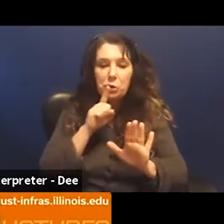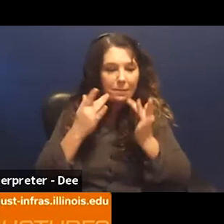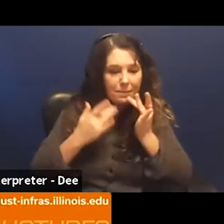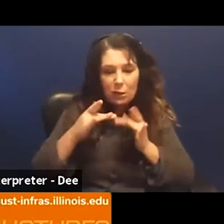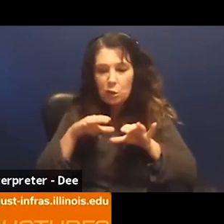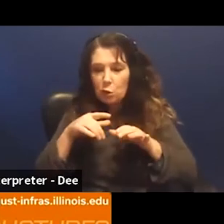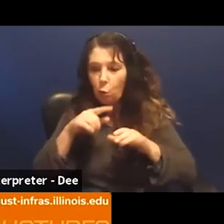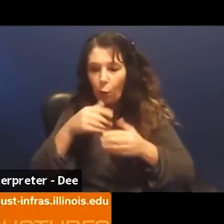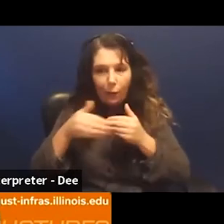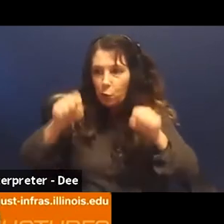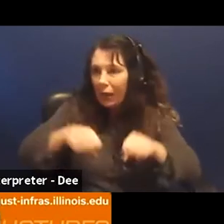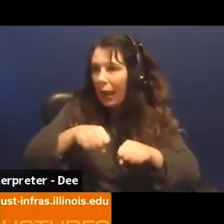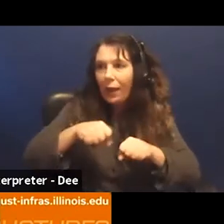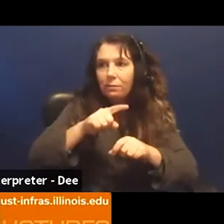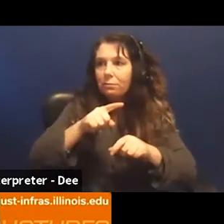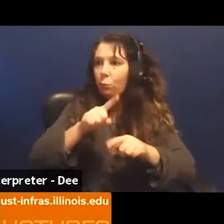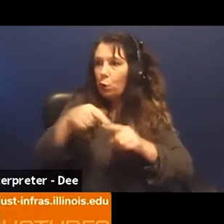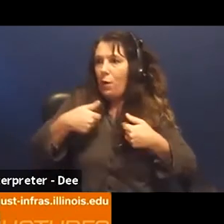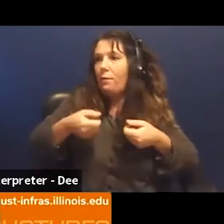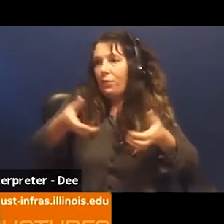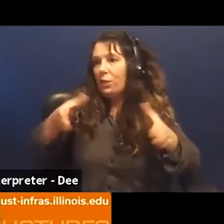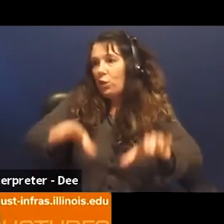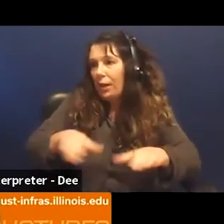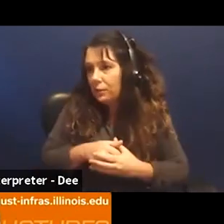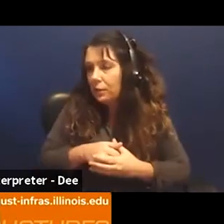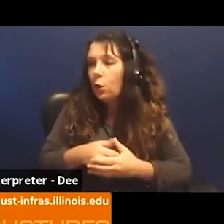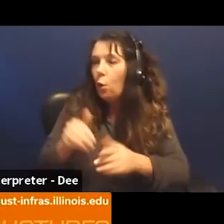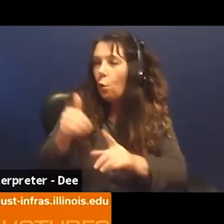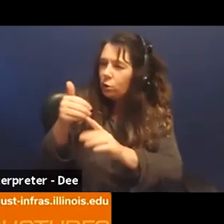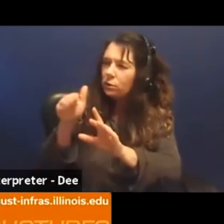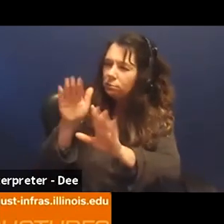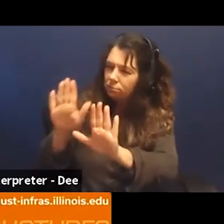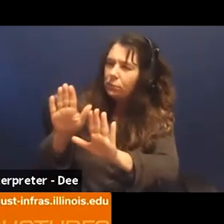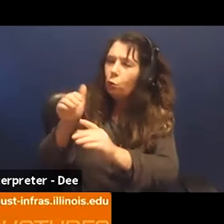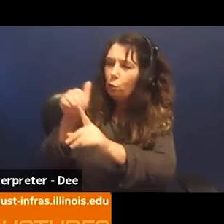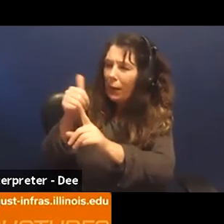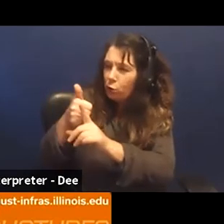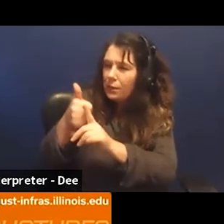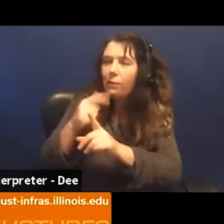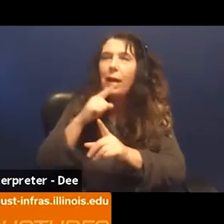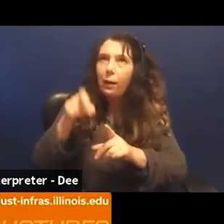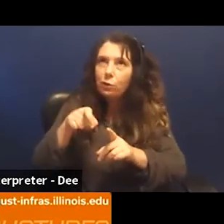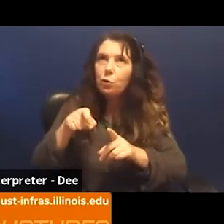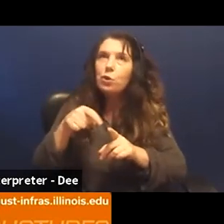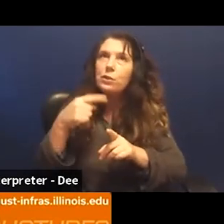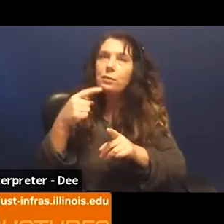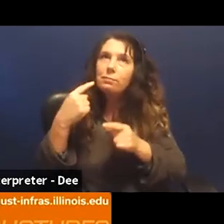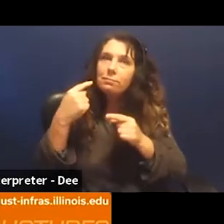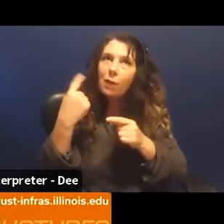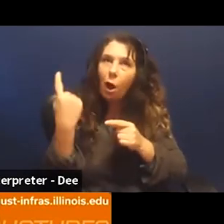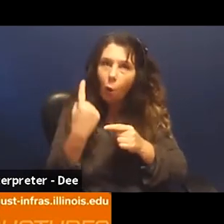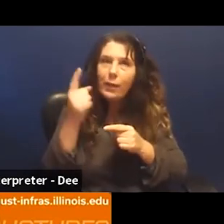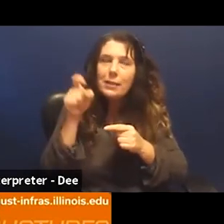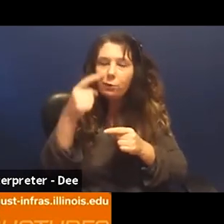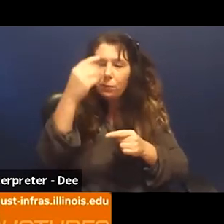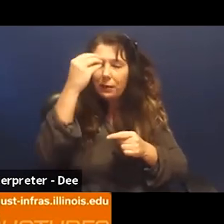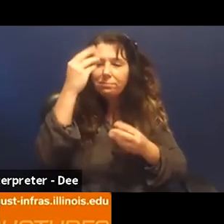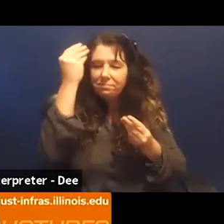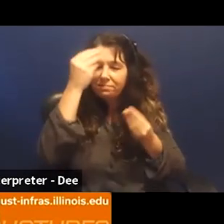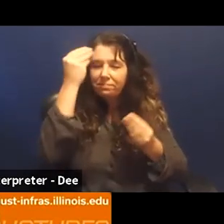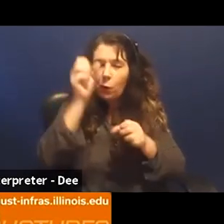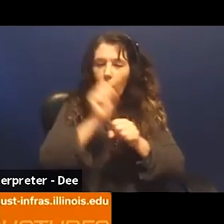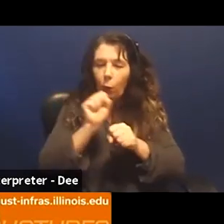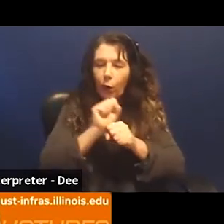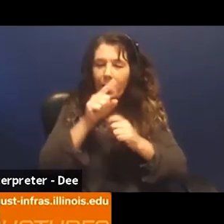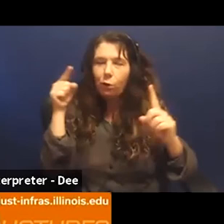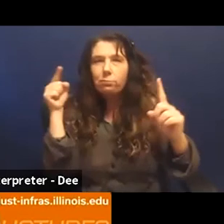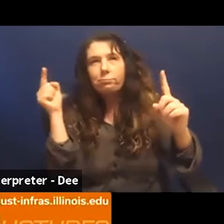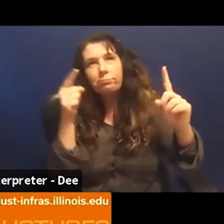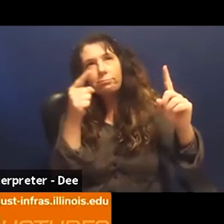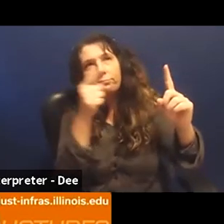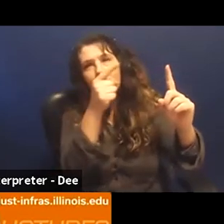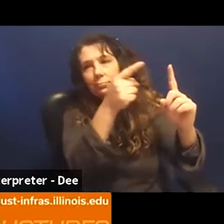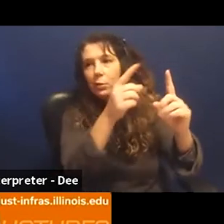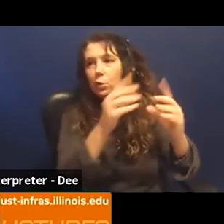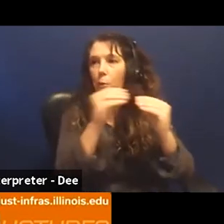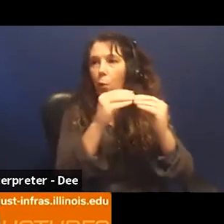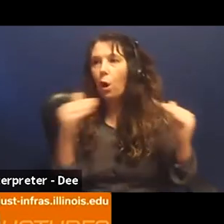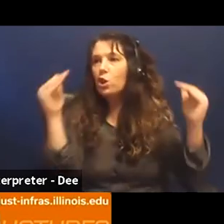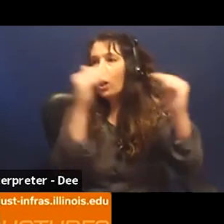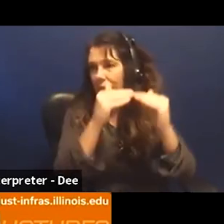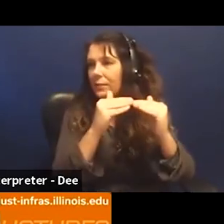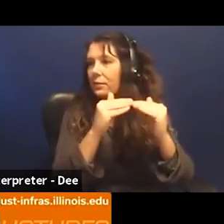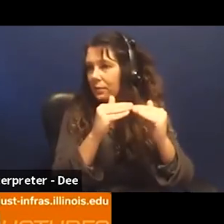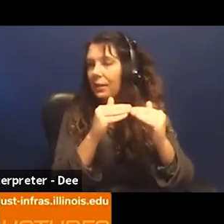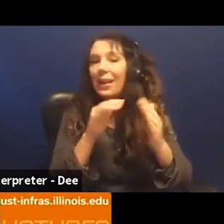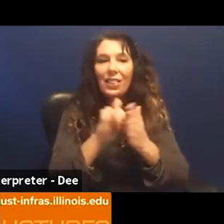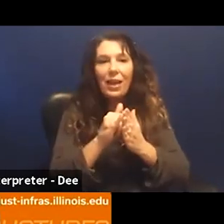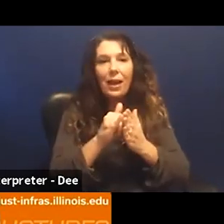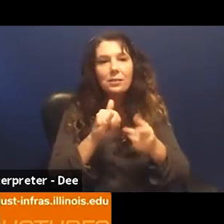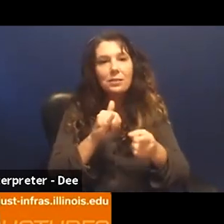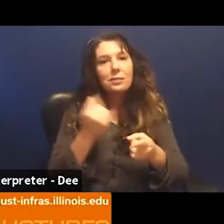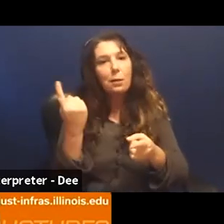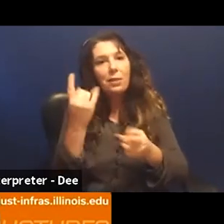And, you know, remind yourself that it is a you know it is a practice right and it is a constant struggle and you will always be be working towards greater justice which in itself there is a thing that, you know, given the reality of the world will never